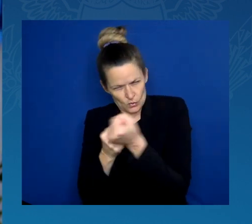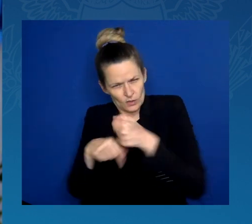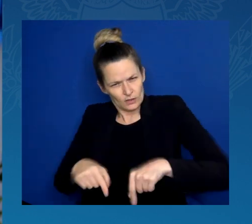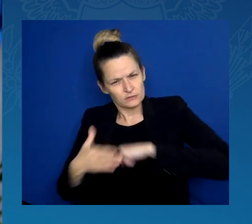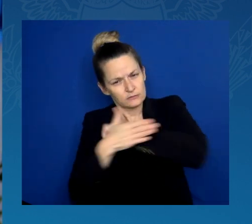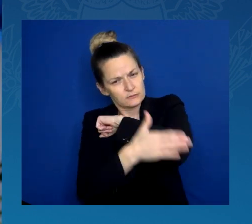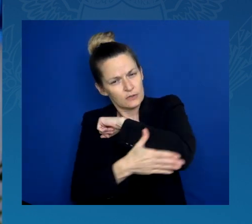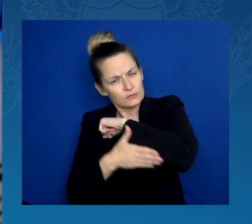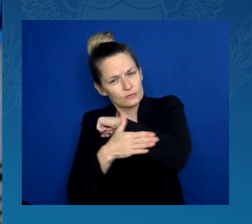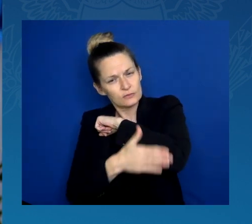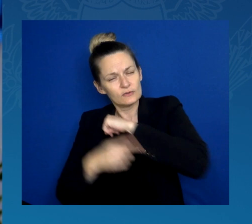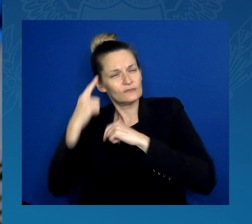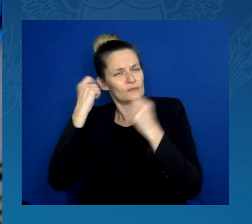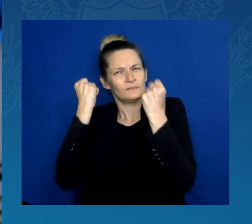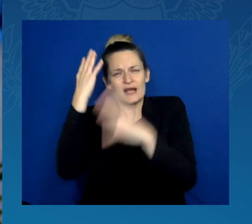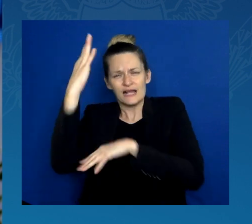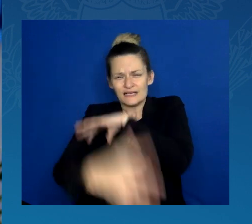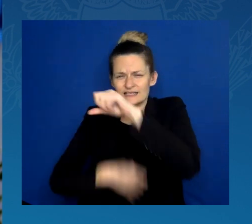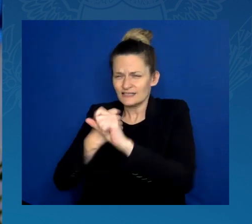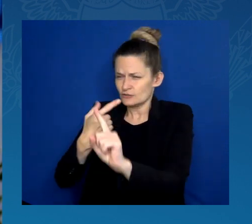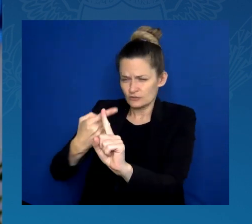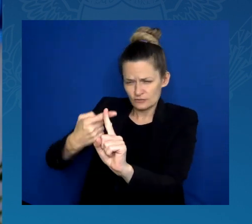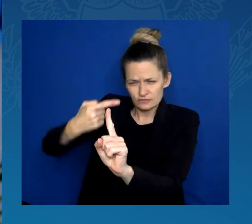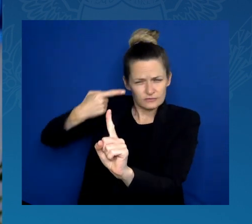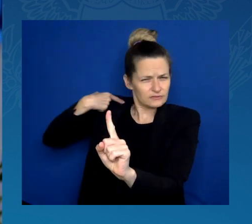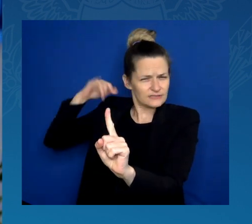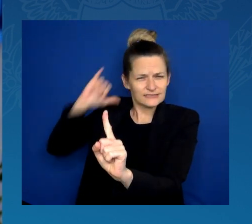the USW is building America's future.